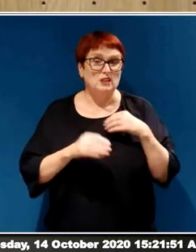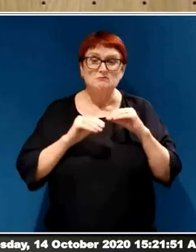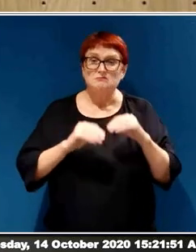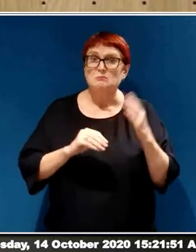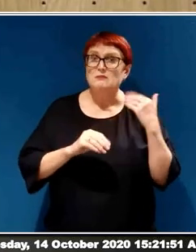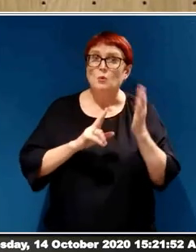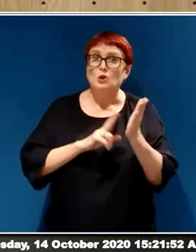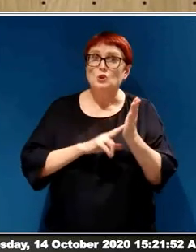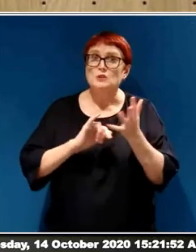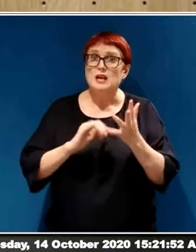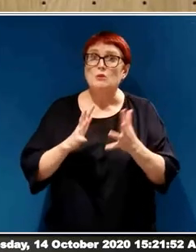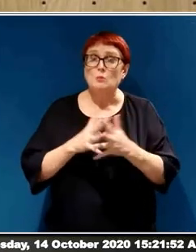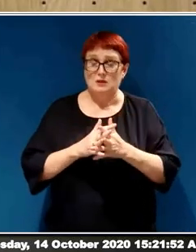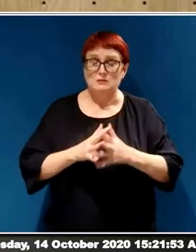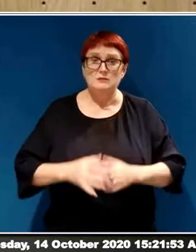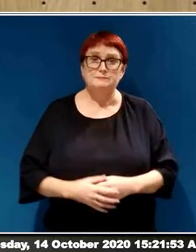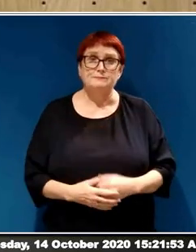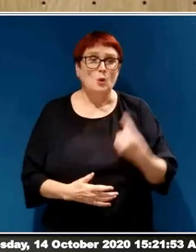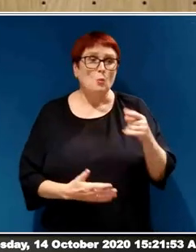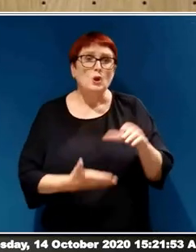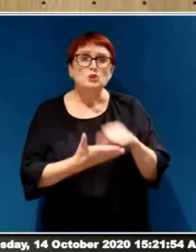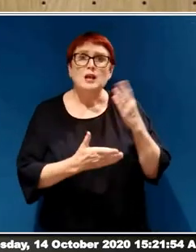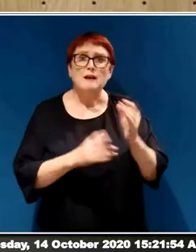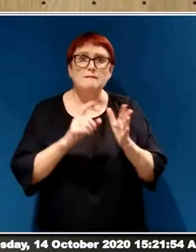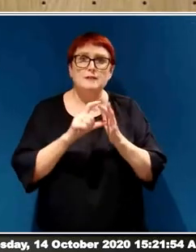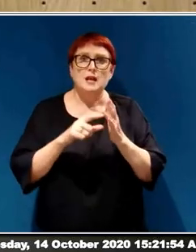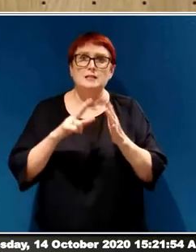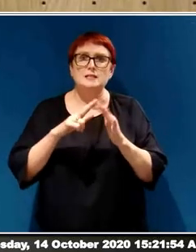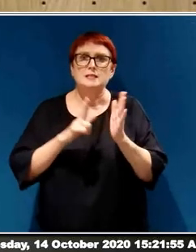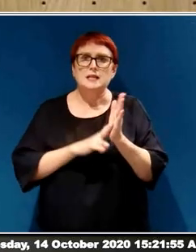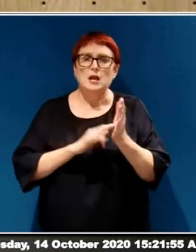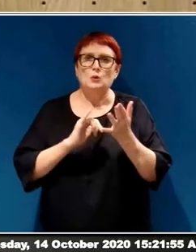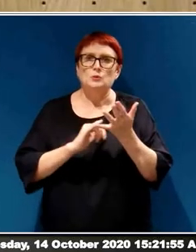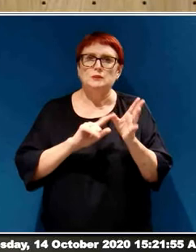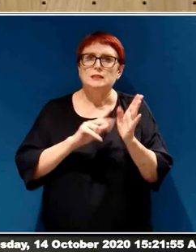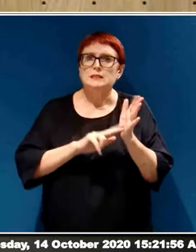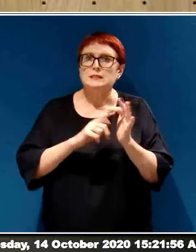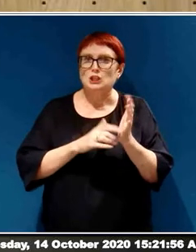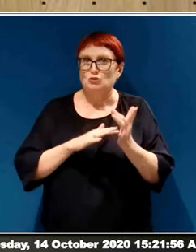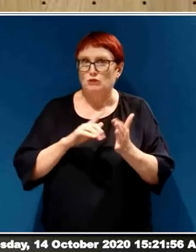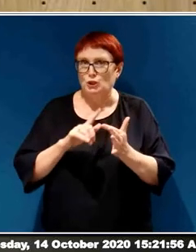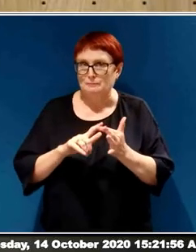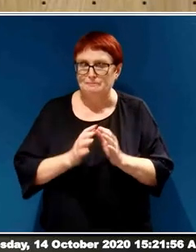Down Syndrome, and the text to be studied that term was Romeo and Juliet.